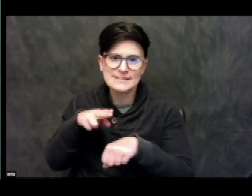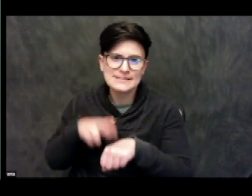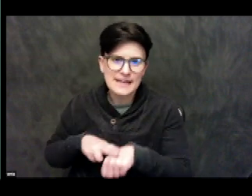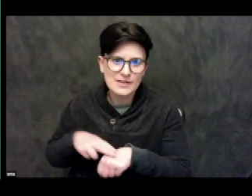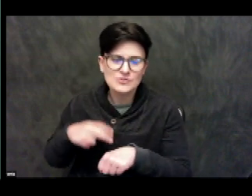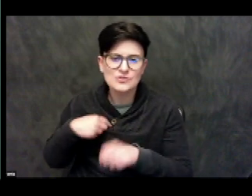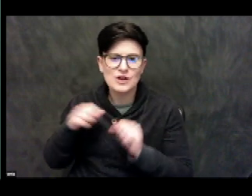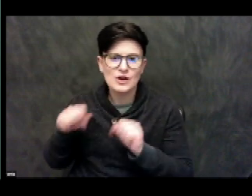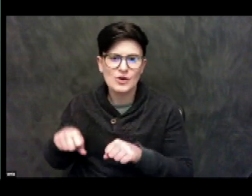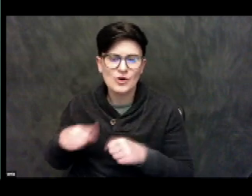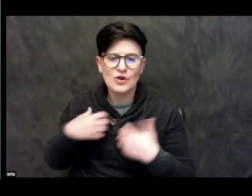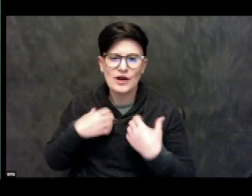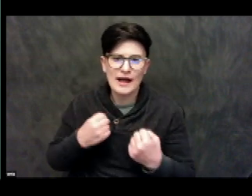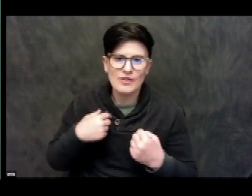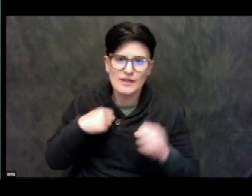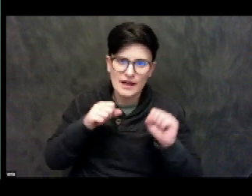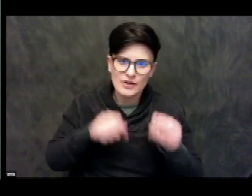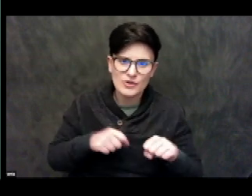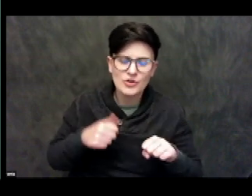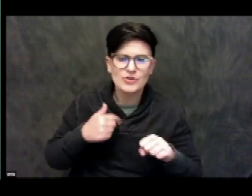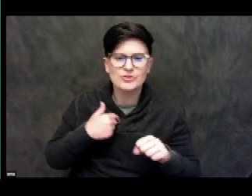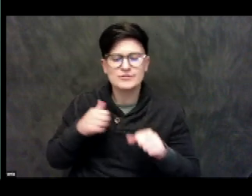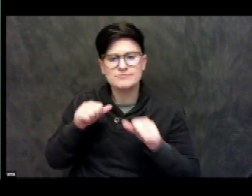general anesthesia and the C section